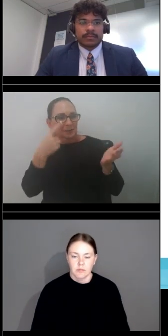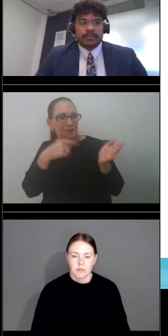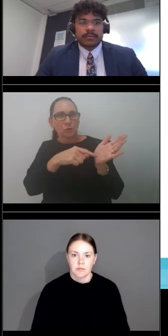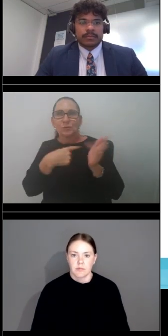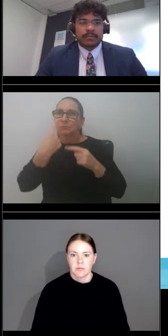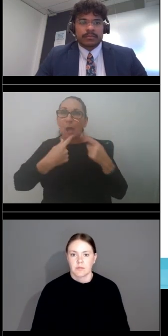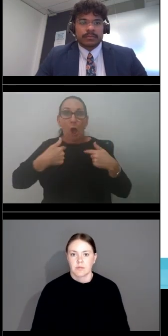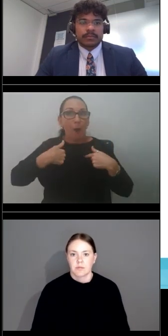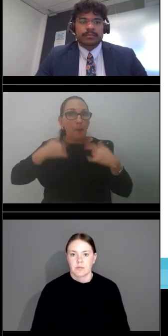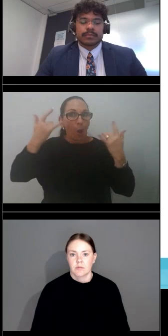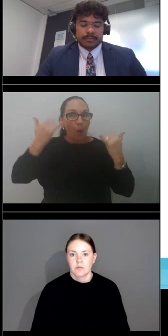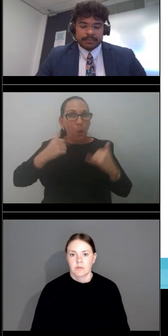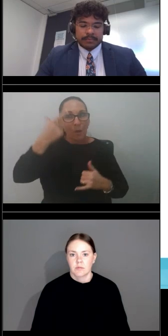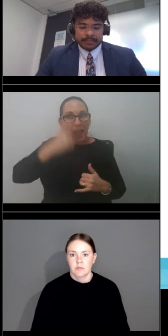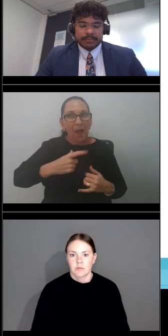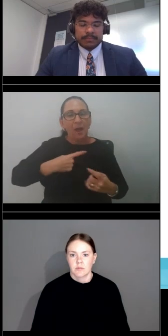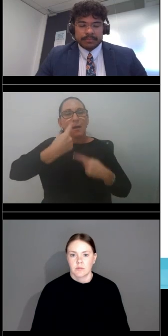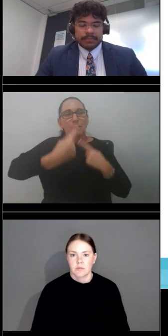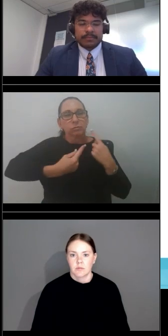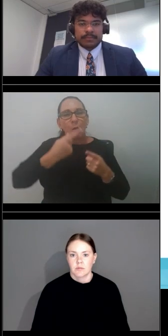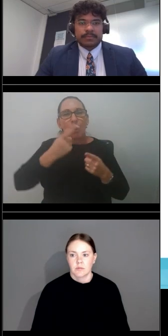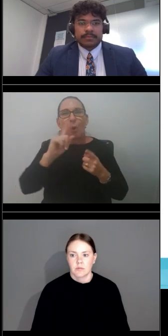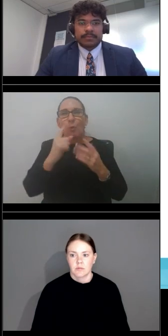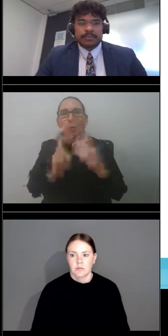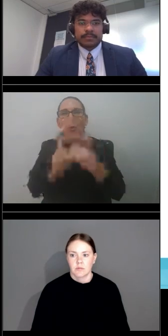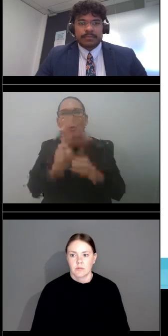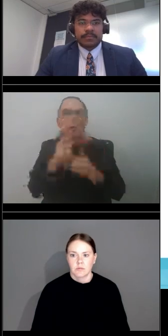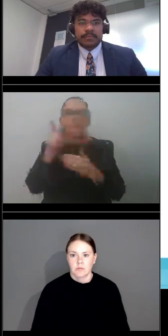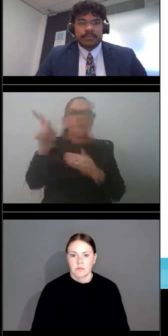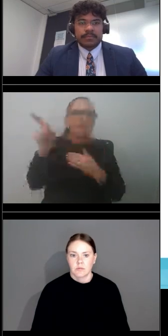what's happening this is what's going to happen in court tomorrow just to give another visual